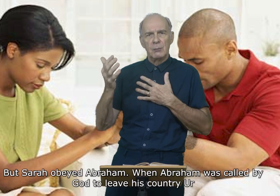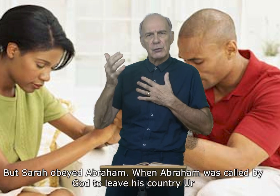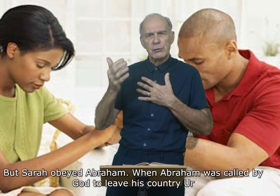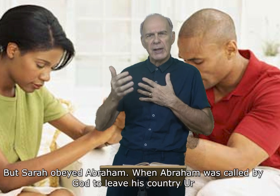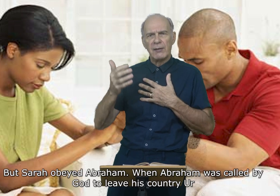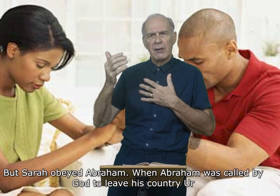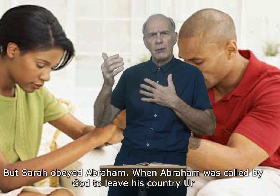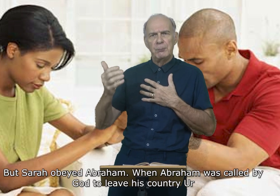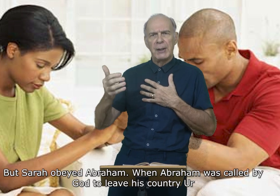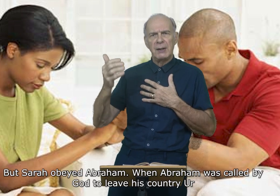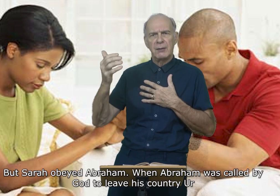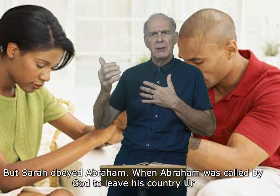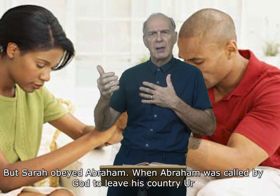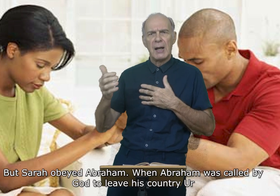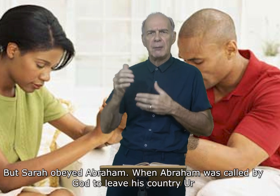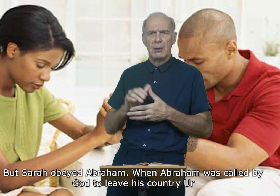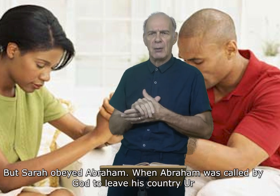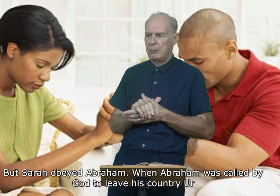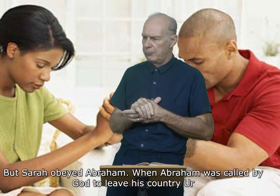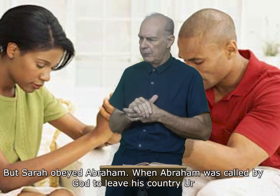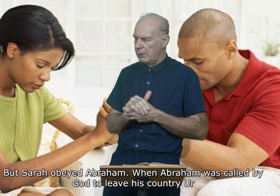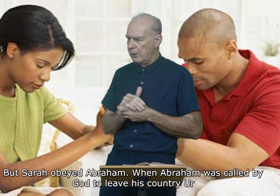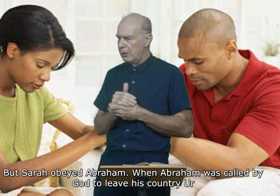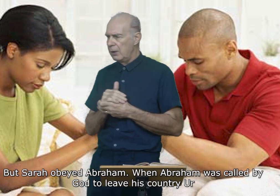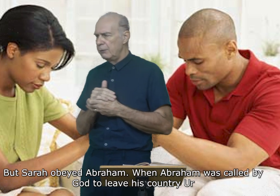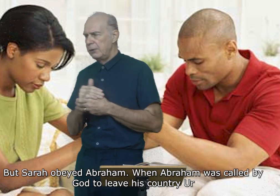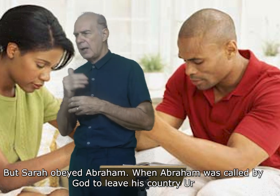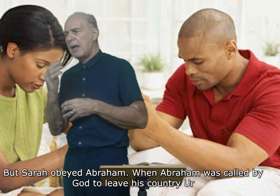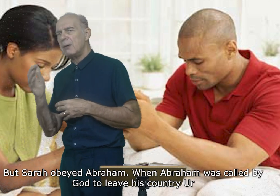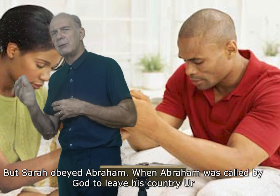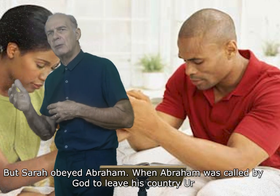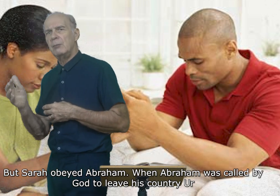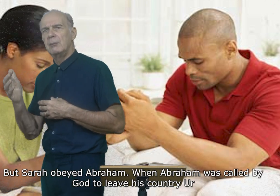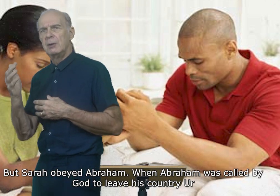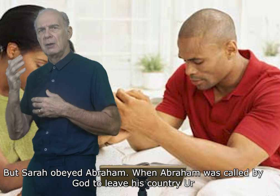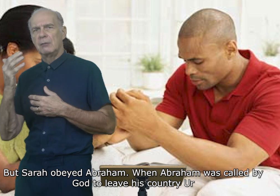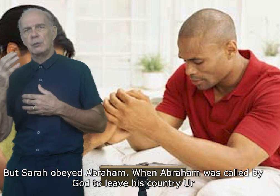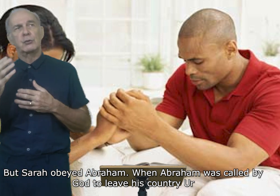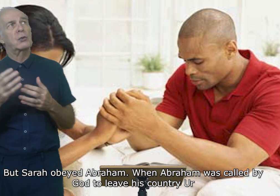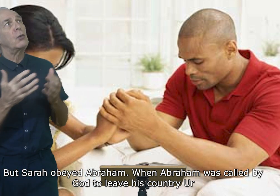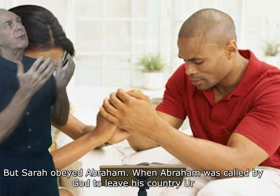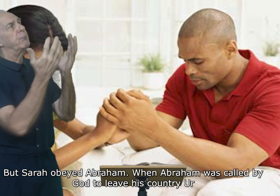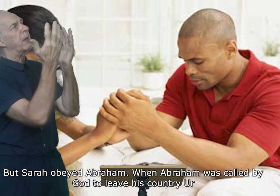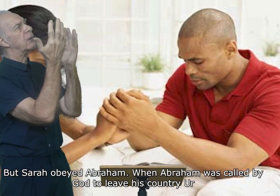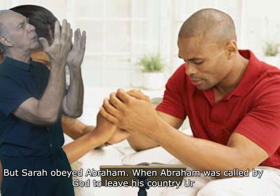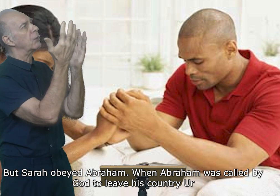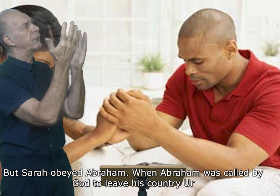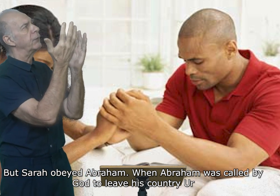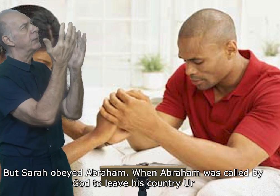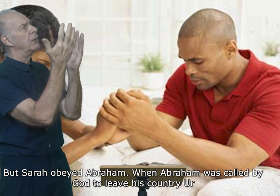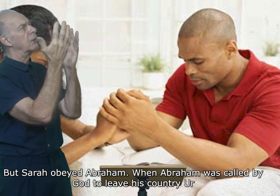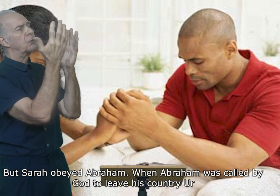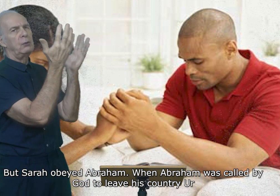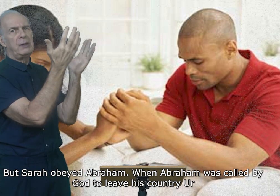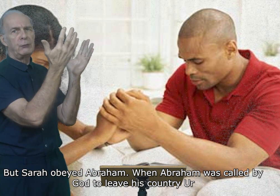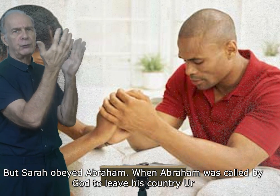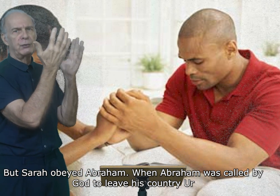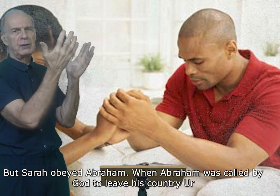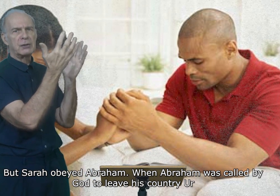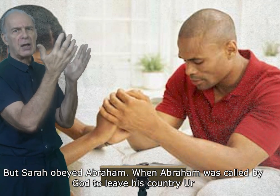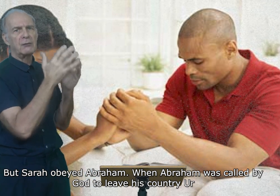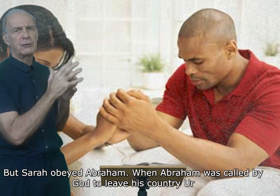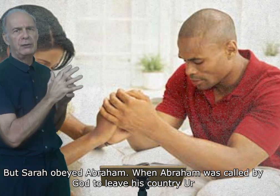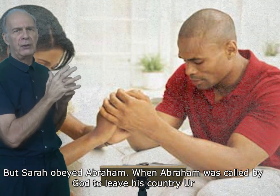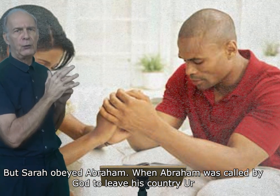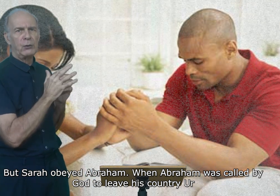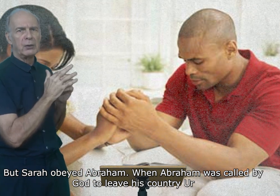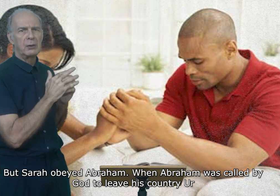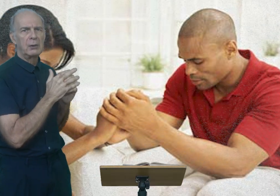But Sarah obeyed Abraham. When Abraham was called by God to leave his country Ur